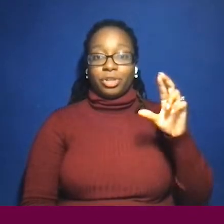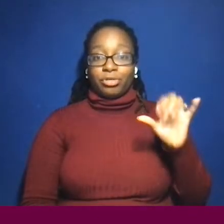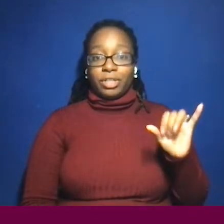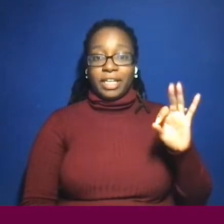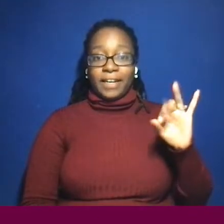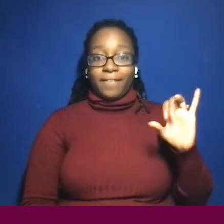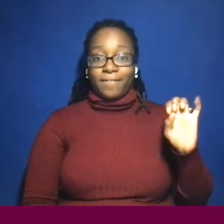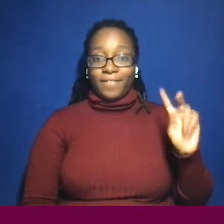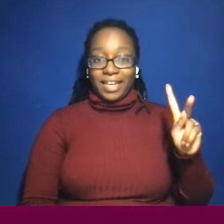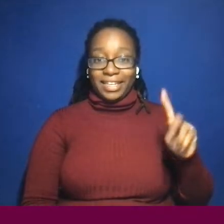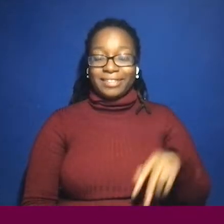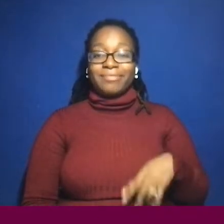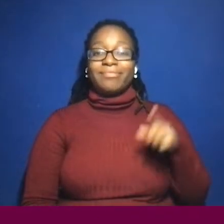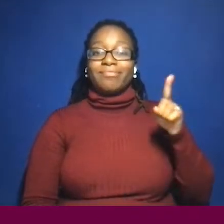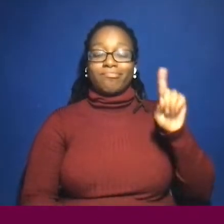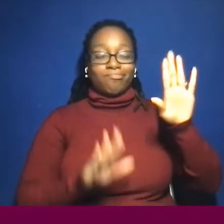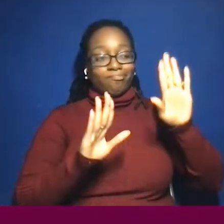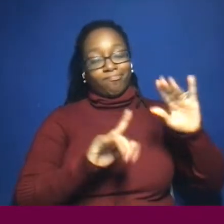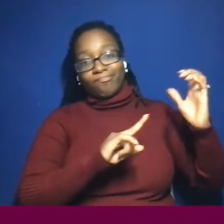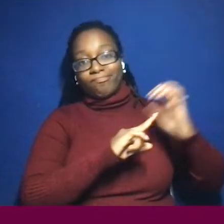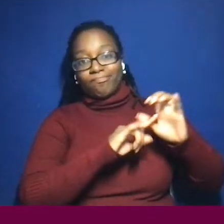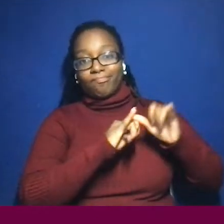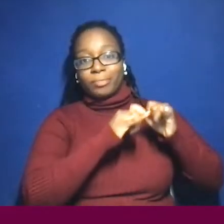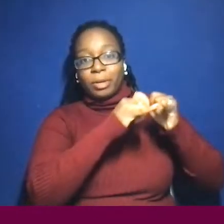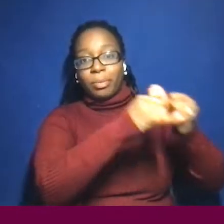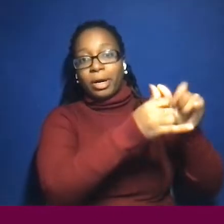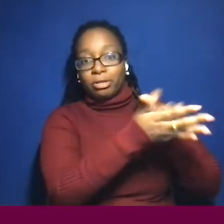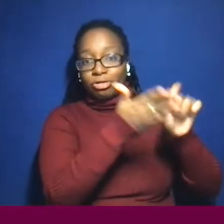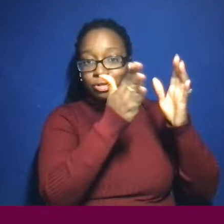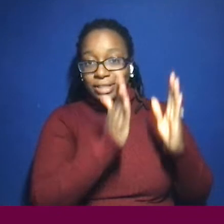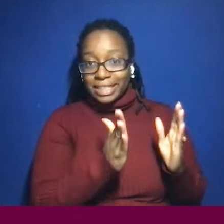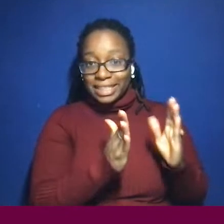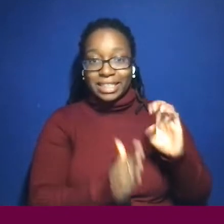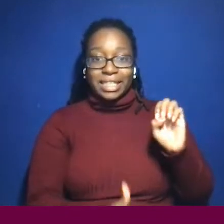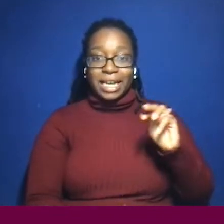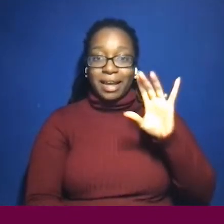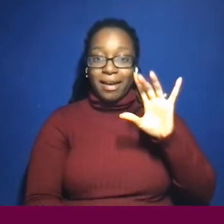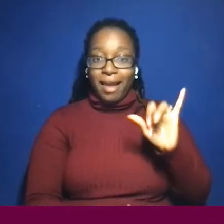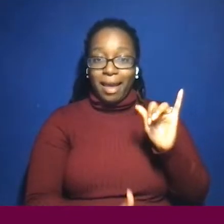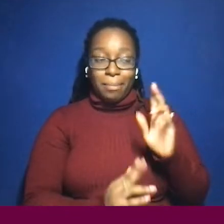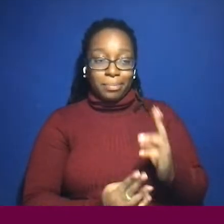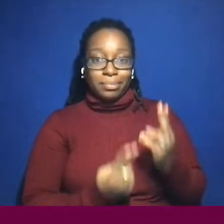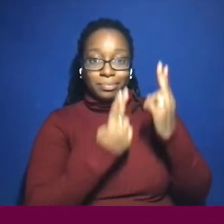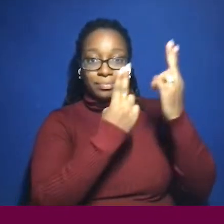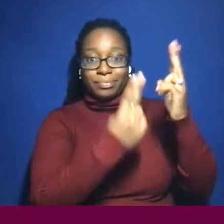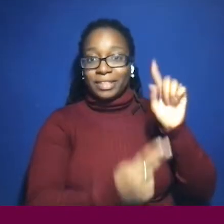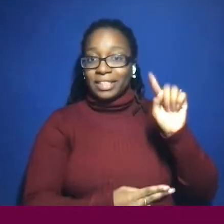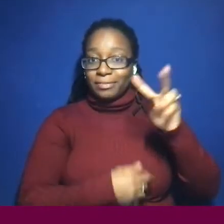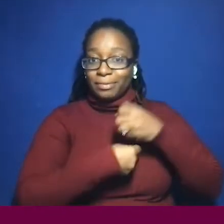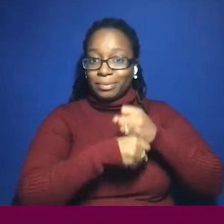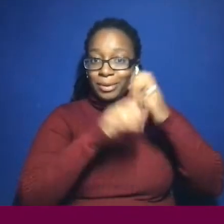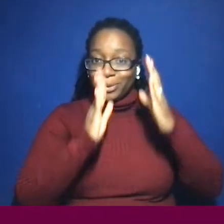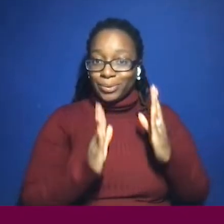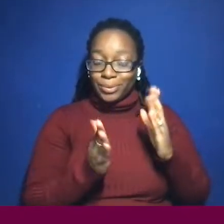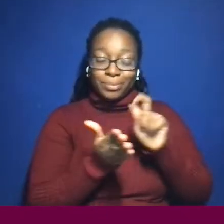Sheri is a Pulitzer Prize winning journalist, Emmy nominated television producer, and the author of